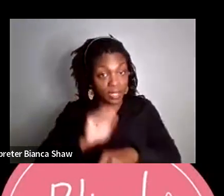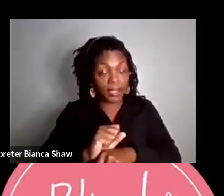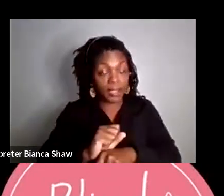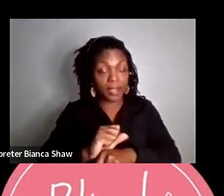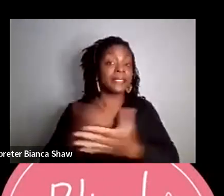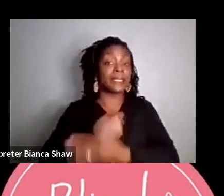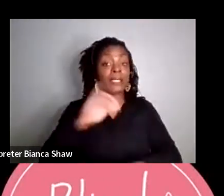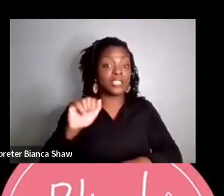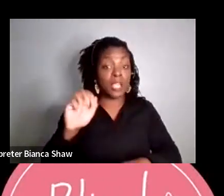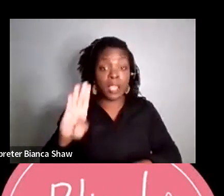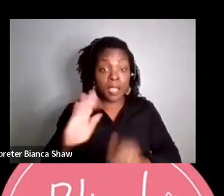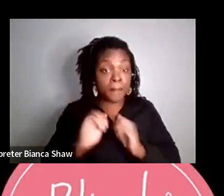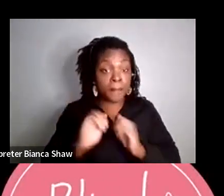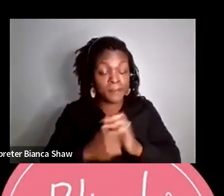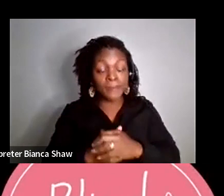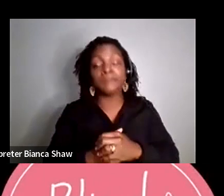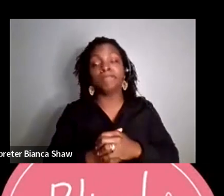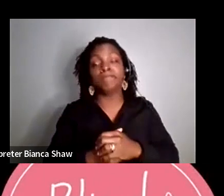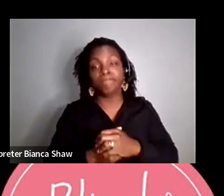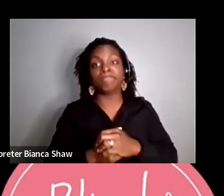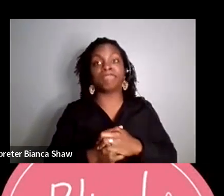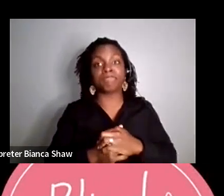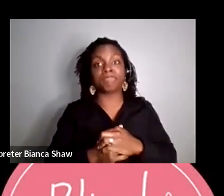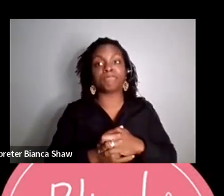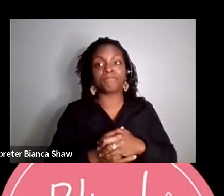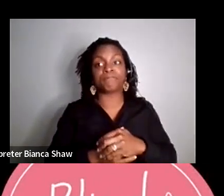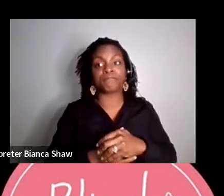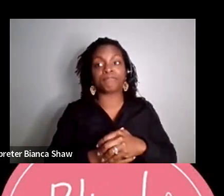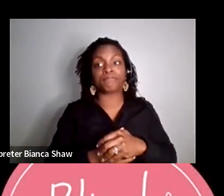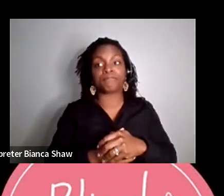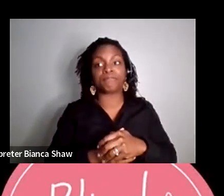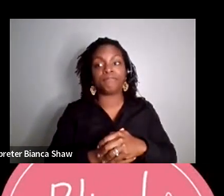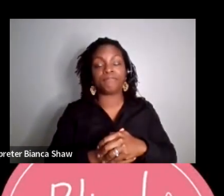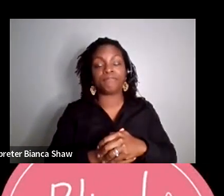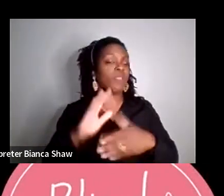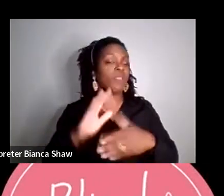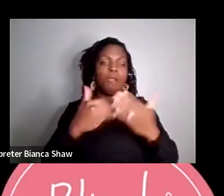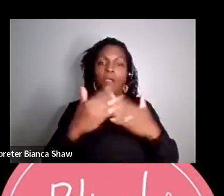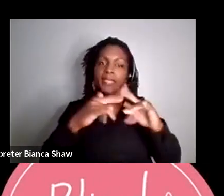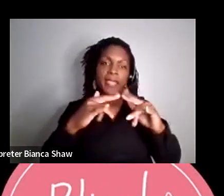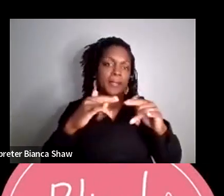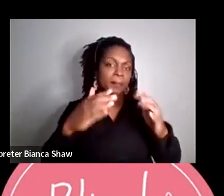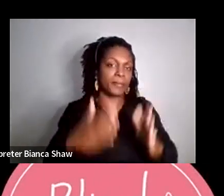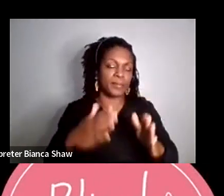They all of the campers were very interested in that.